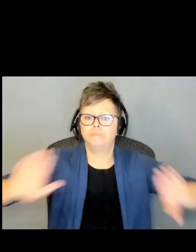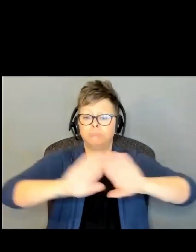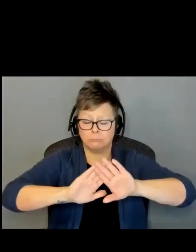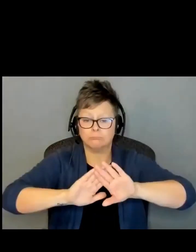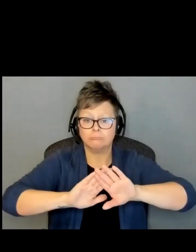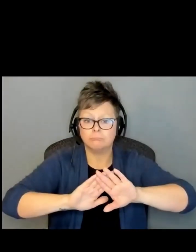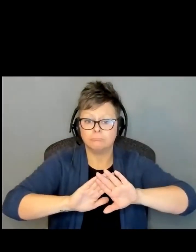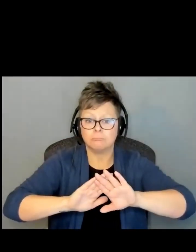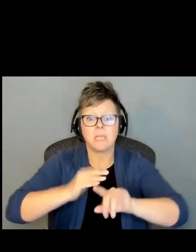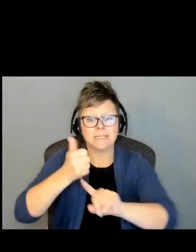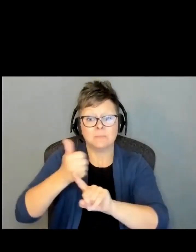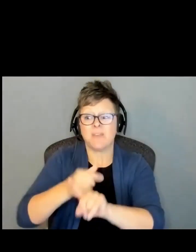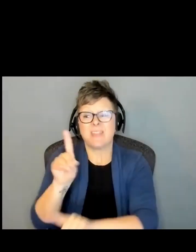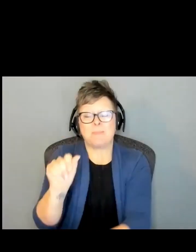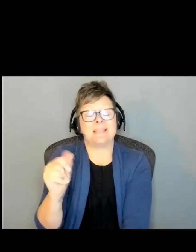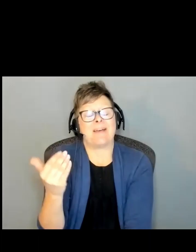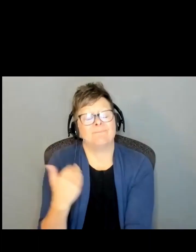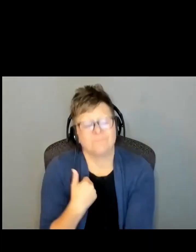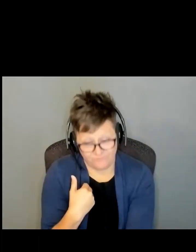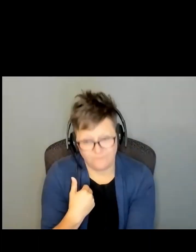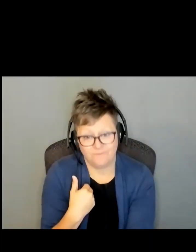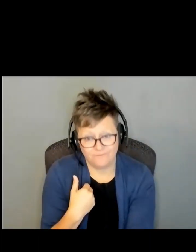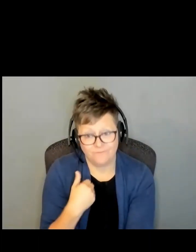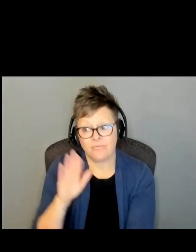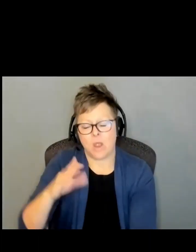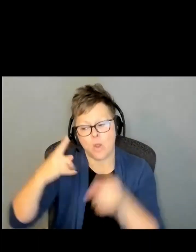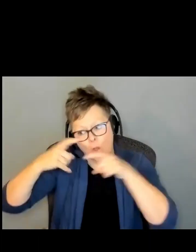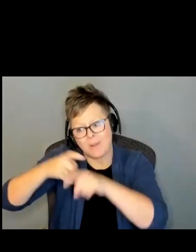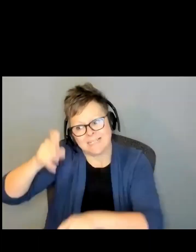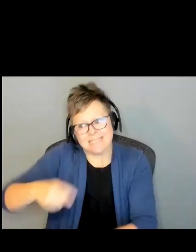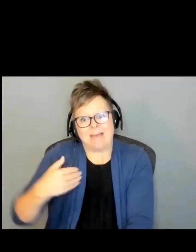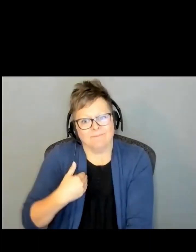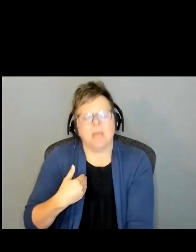have disability or complex needs.